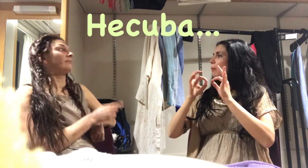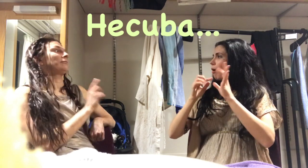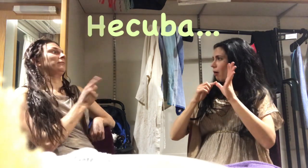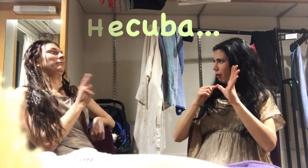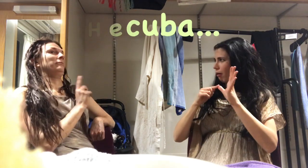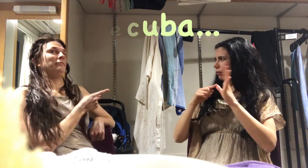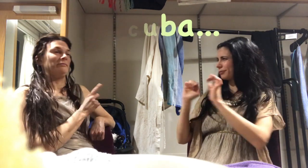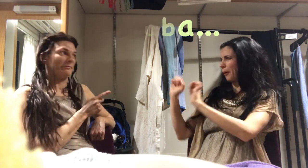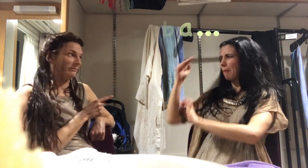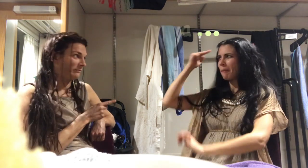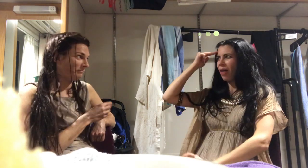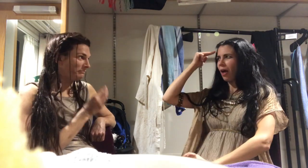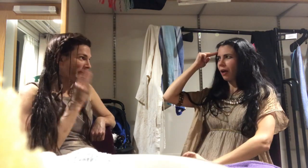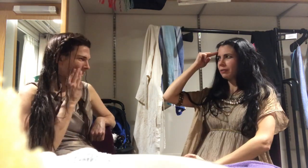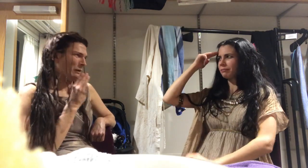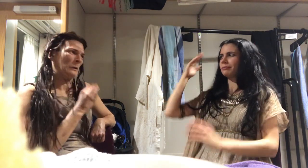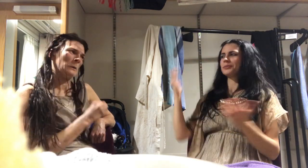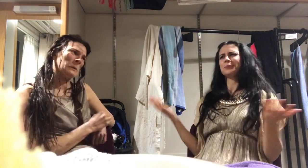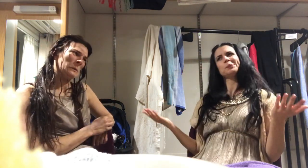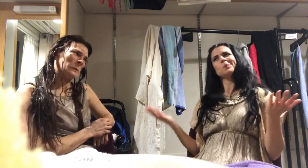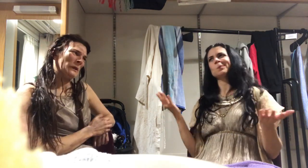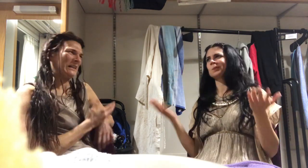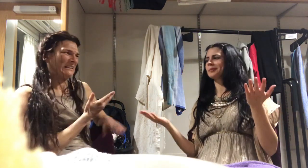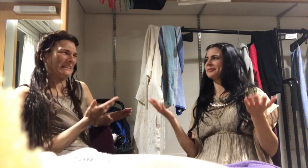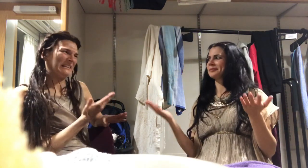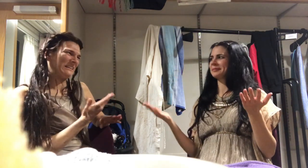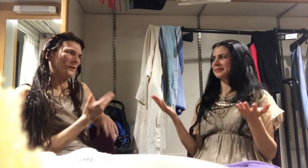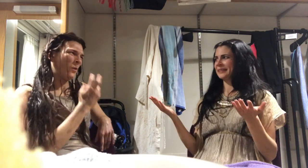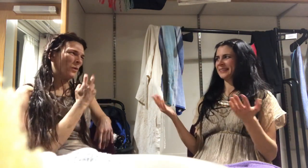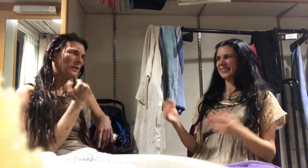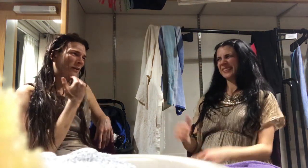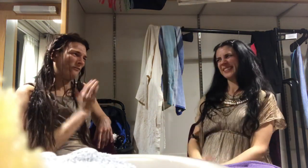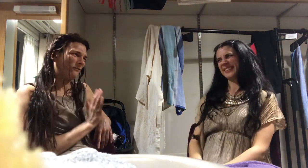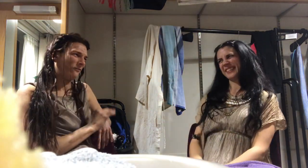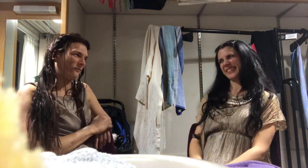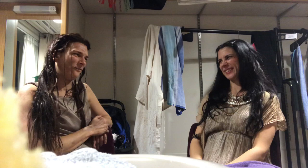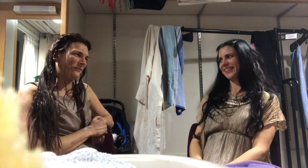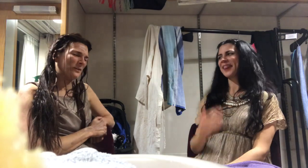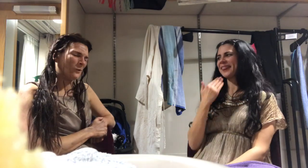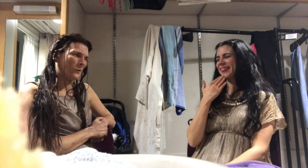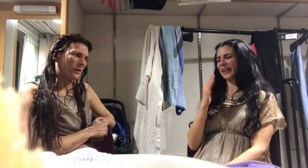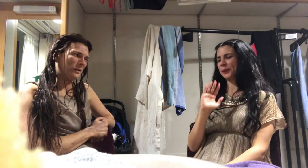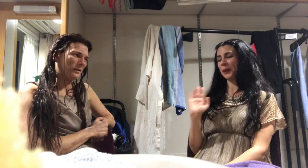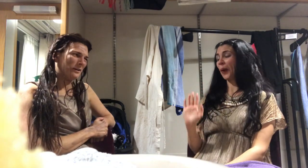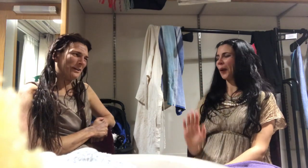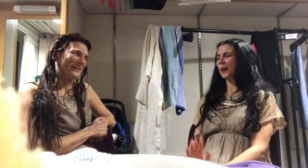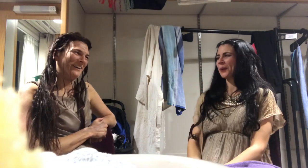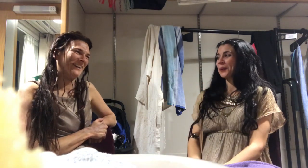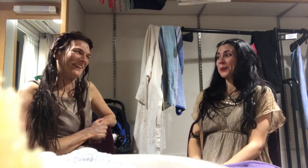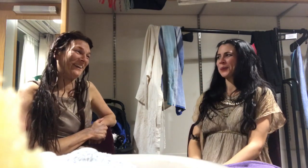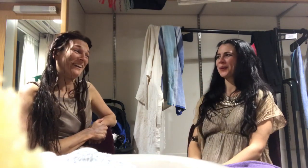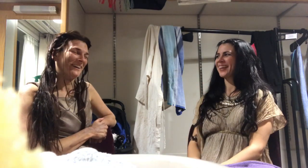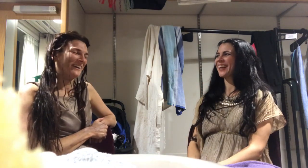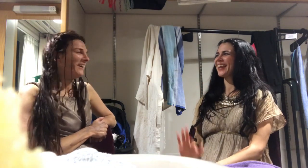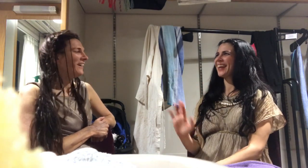Cassandra's Mother Ooh! Hmm, but you DON'T look old enough?! Thank you! So no...